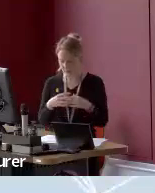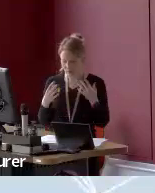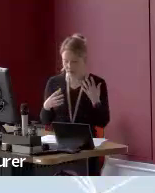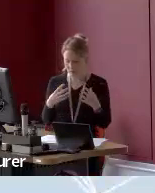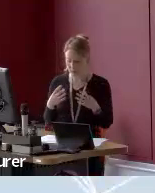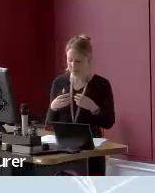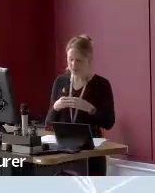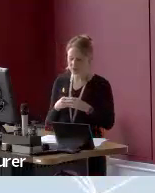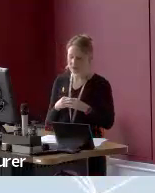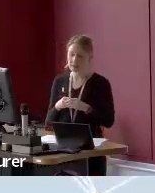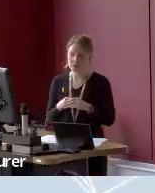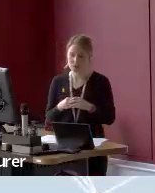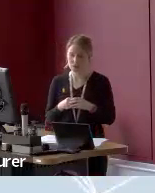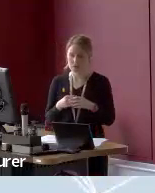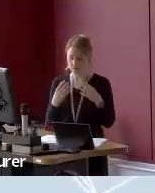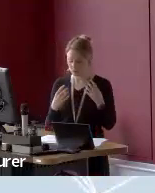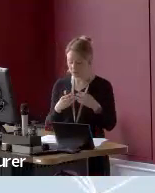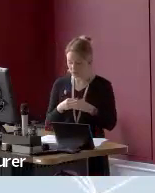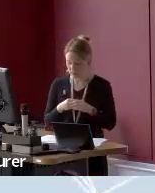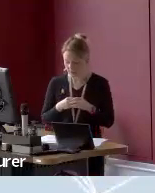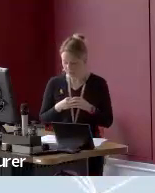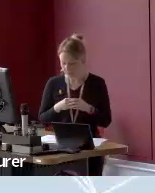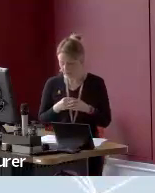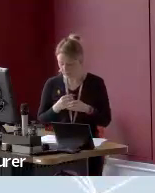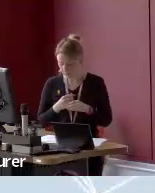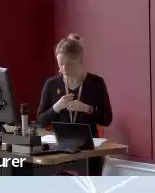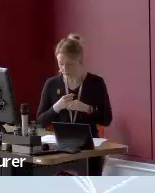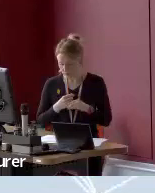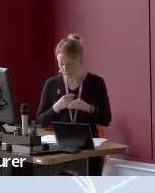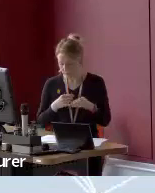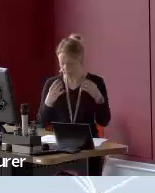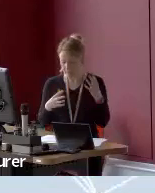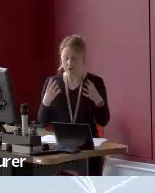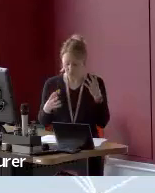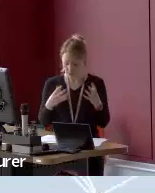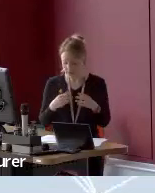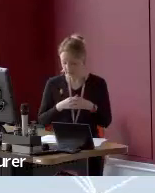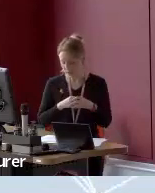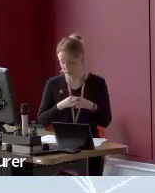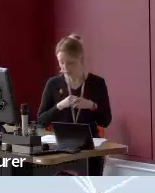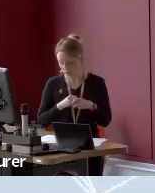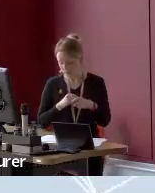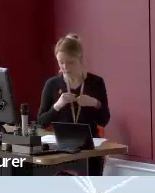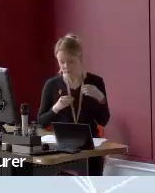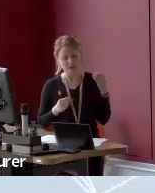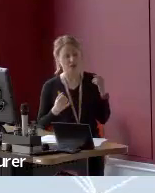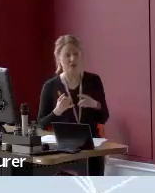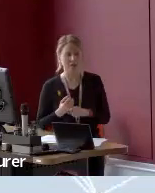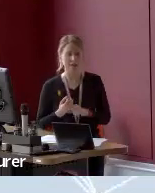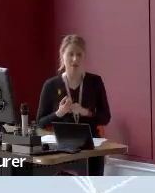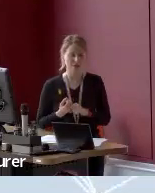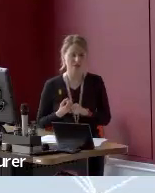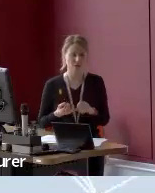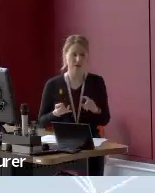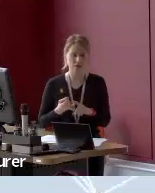our outputs accessible to people with learning disabilities through things like easy read formats